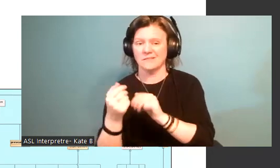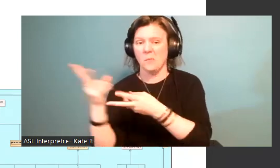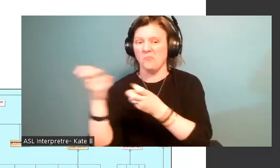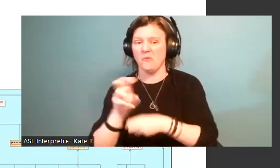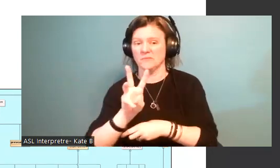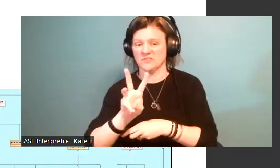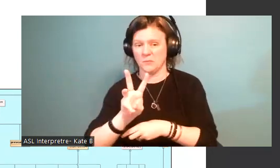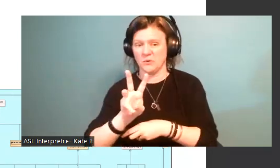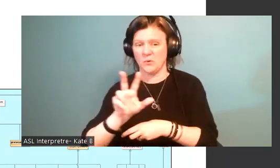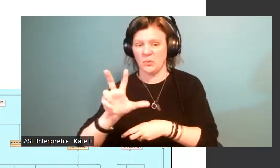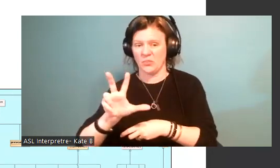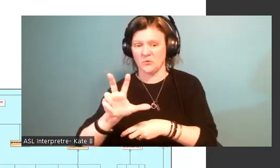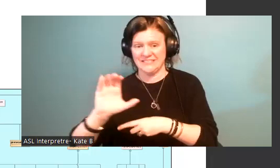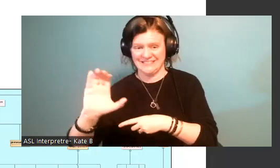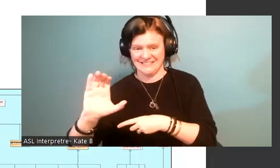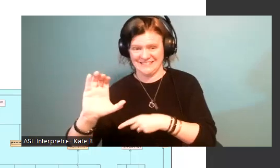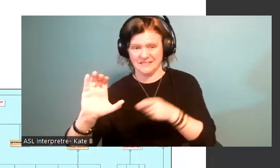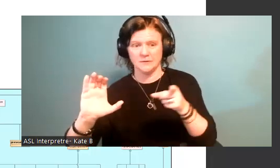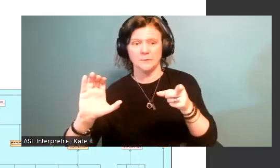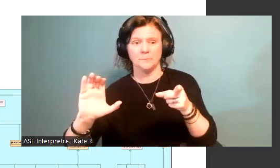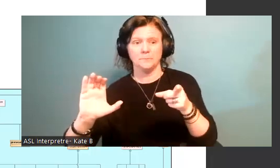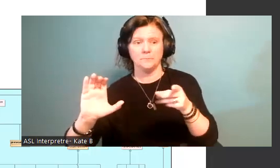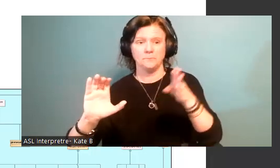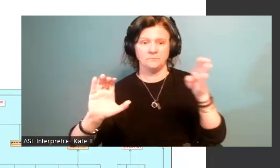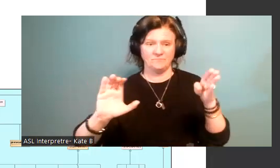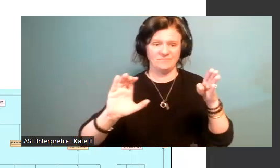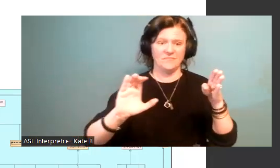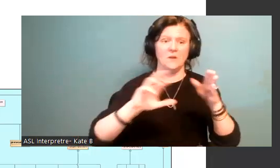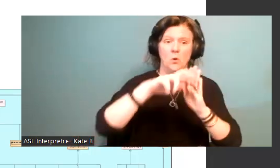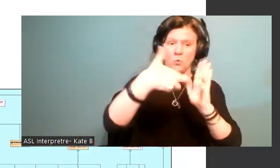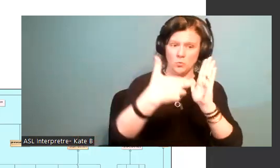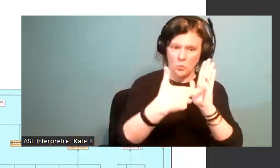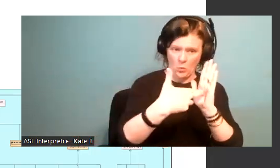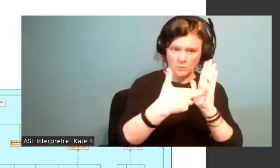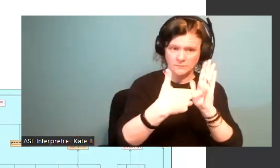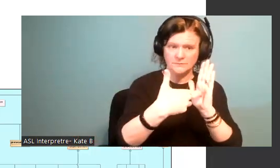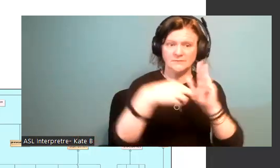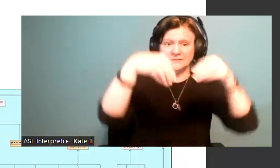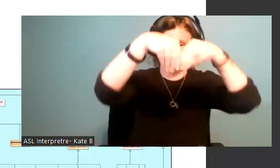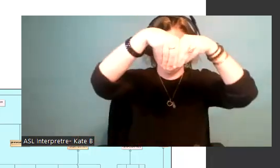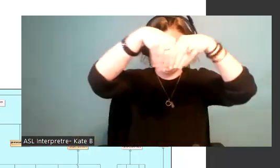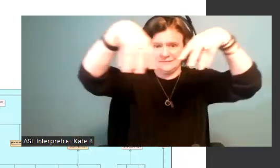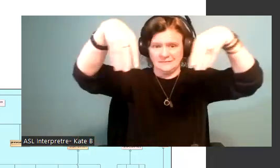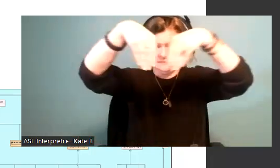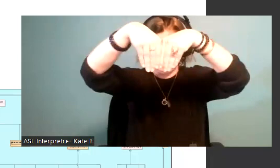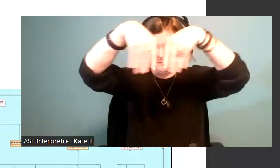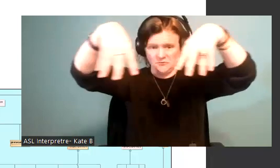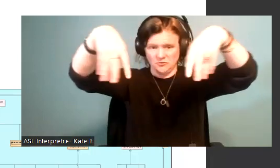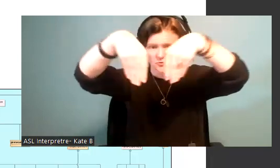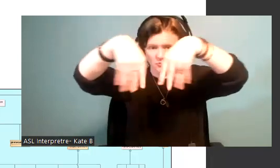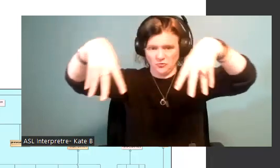applications that's when we get into the really